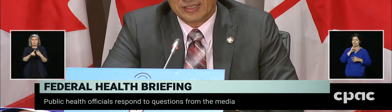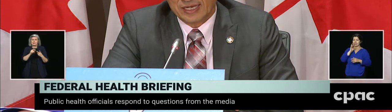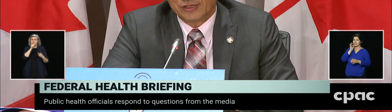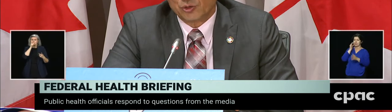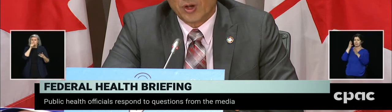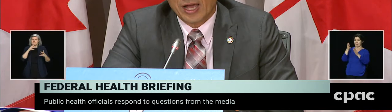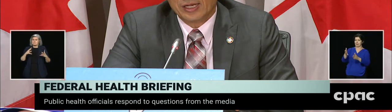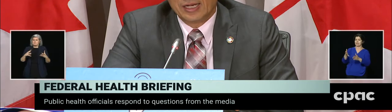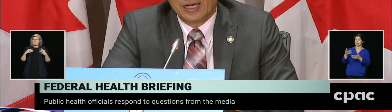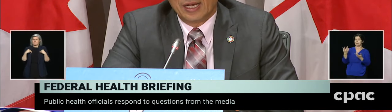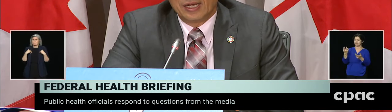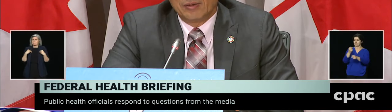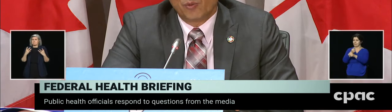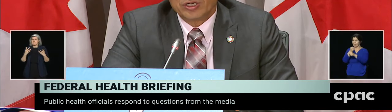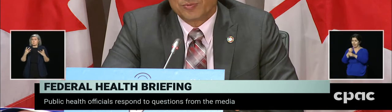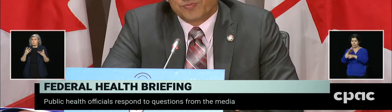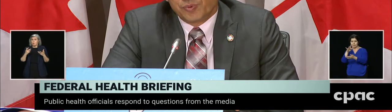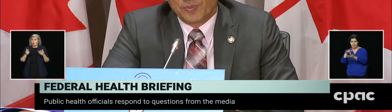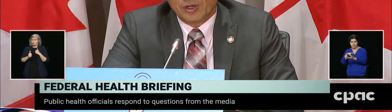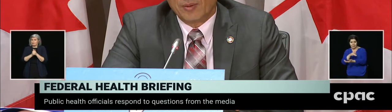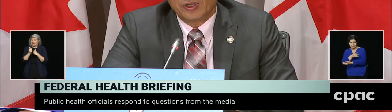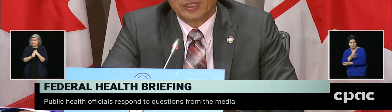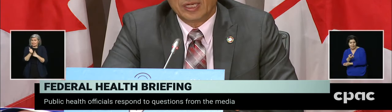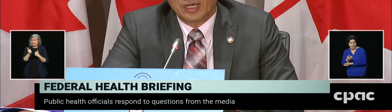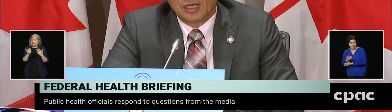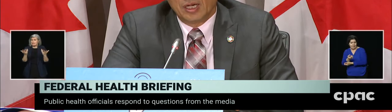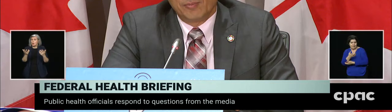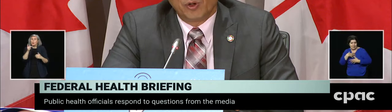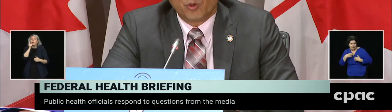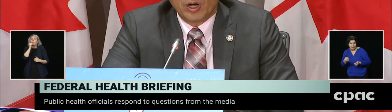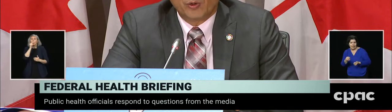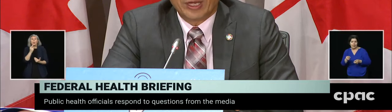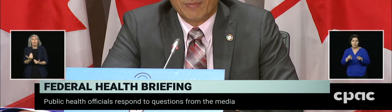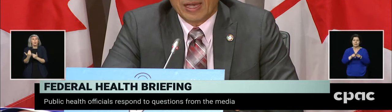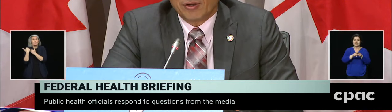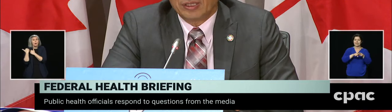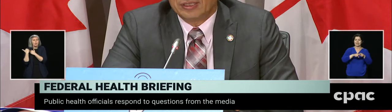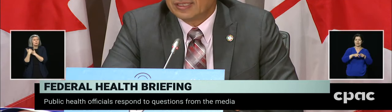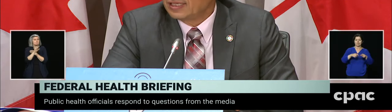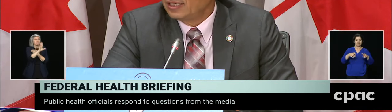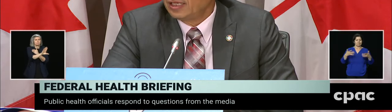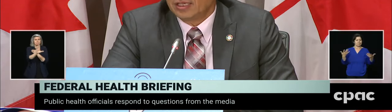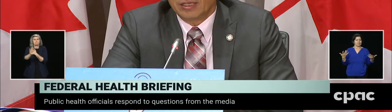RISK TOLERANCE IS A